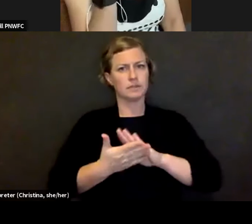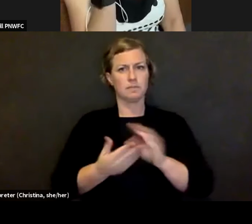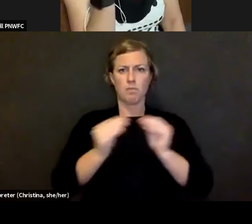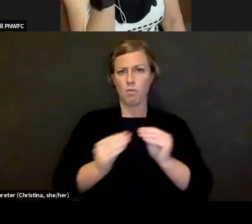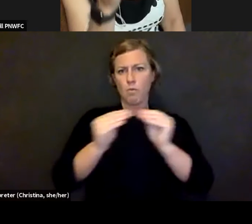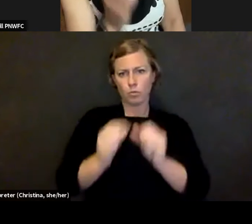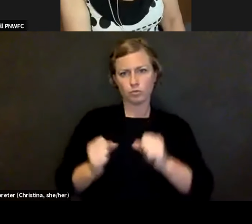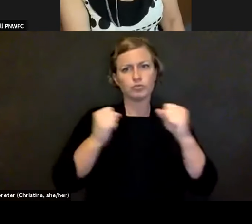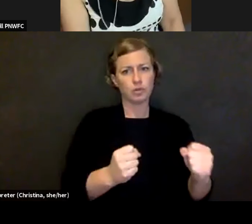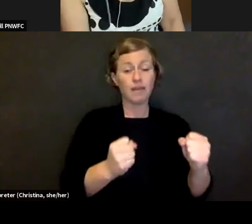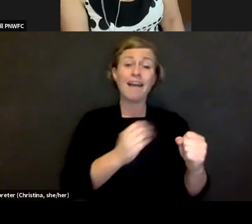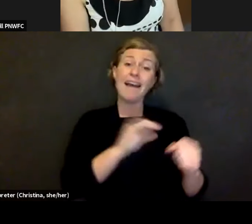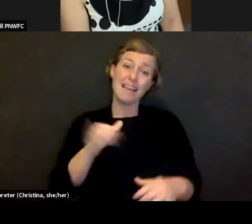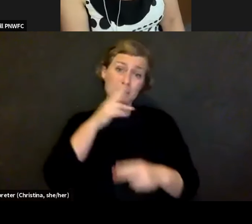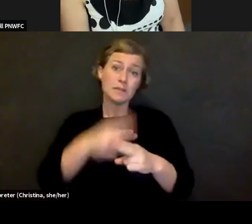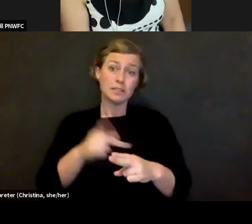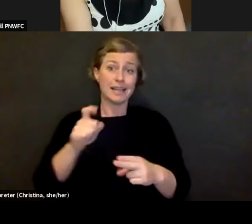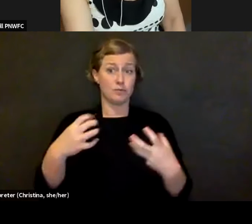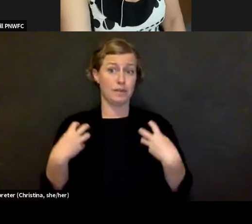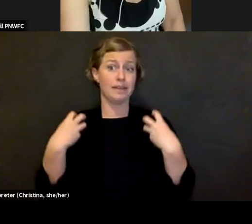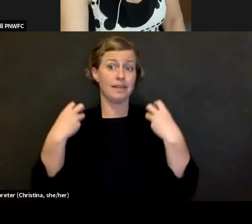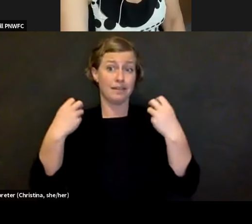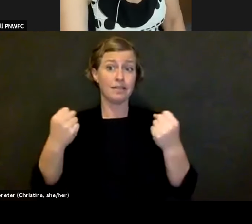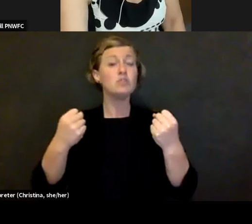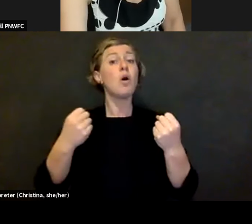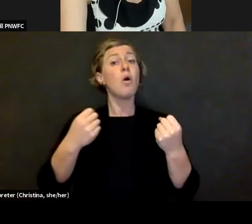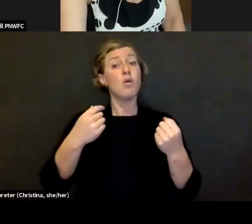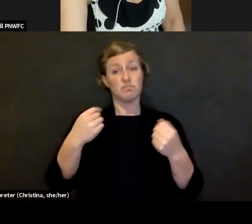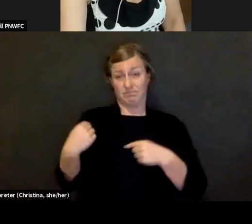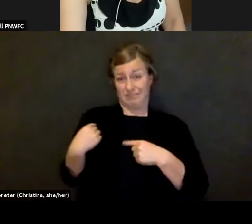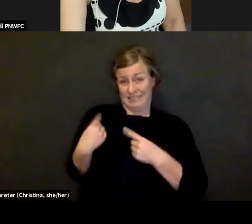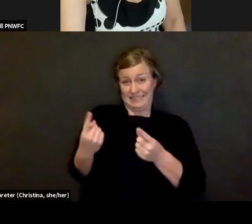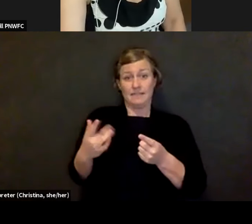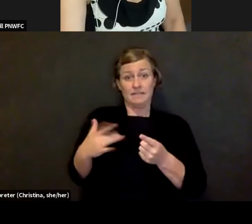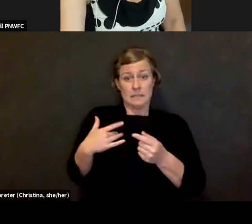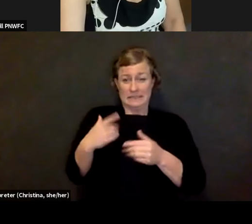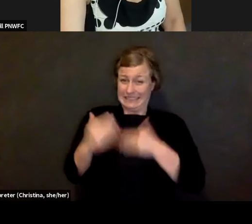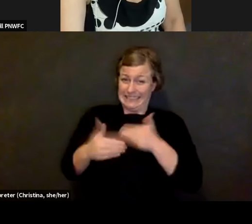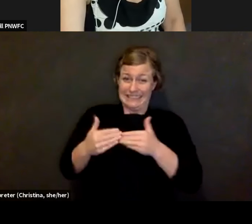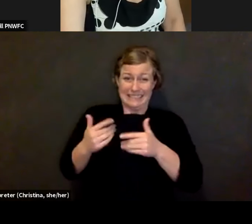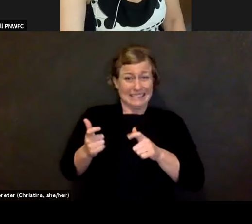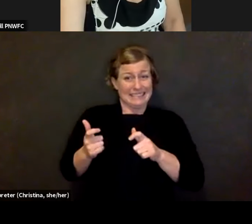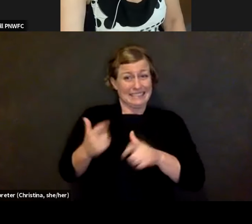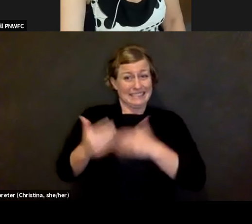to make our communities stronger and as I stated before, just really building in the